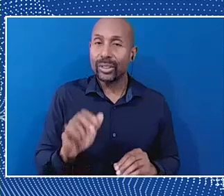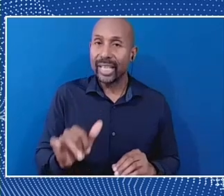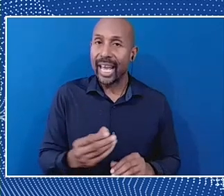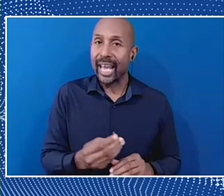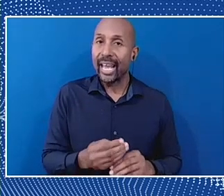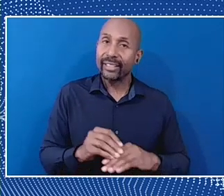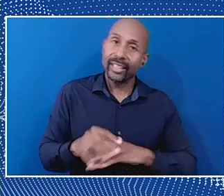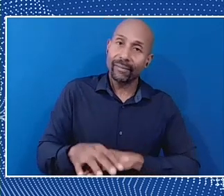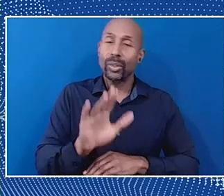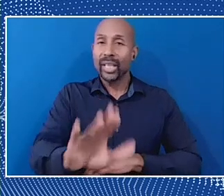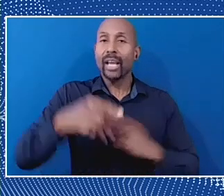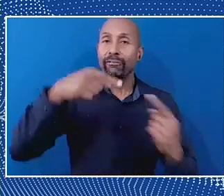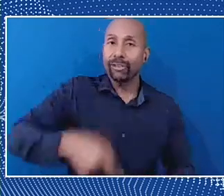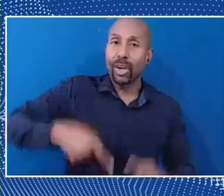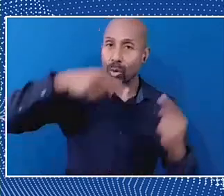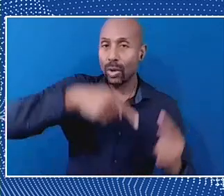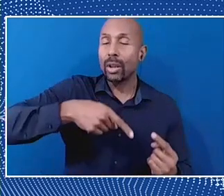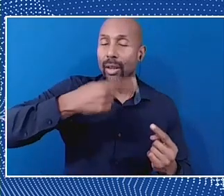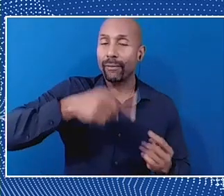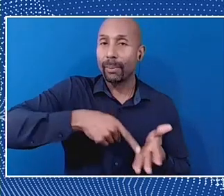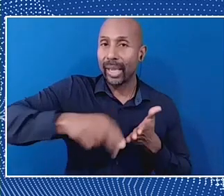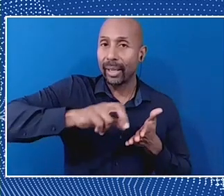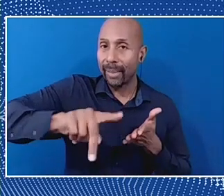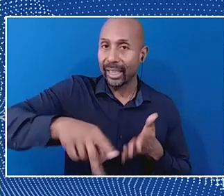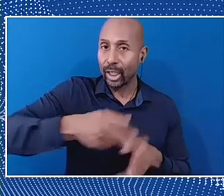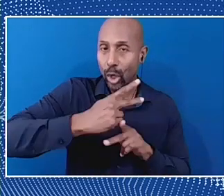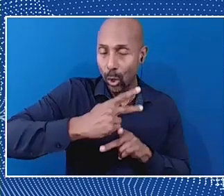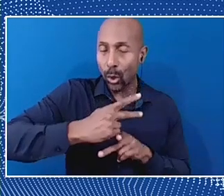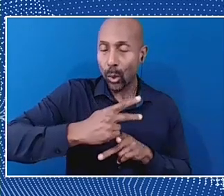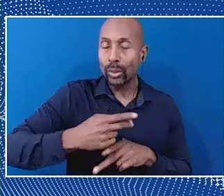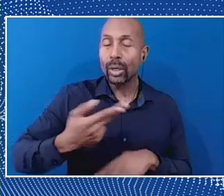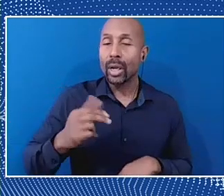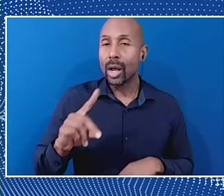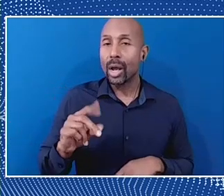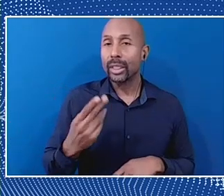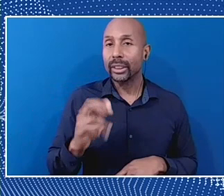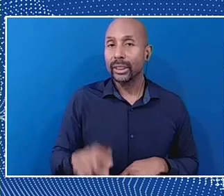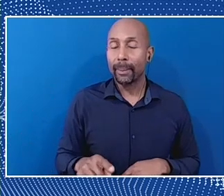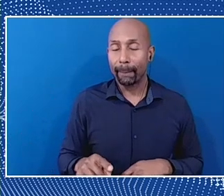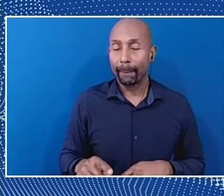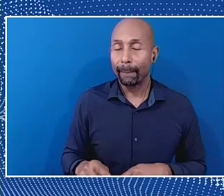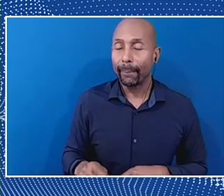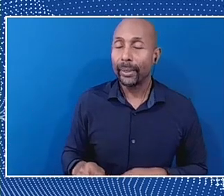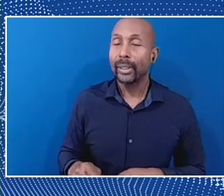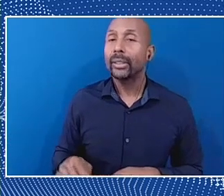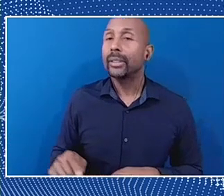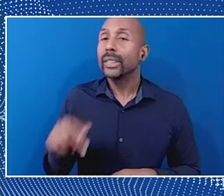policies that have come down so far and don't make the mistake of saying, well, because we have SAVE or because we did IDR